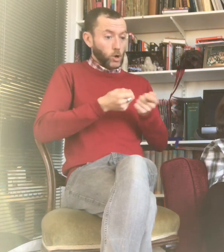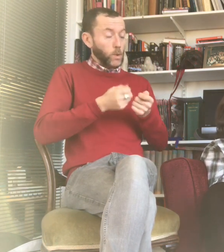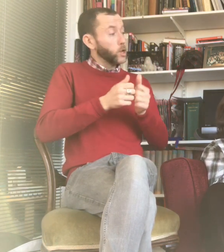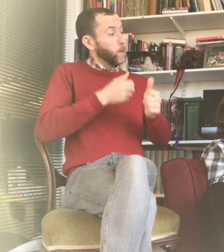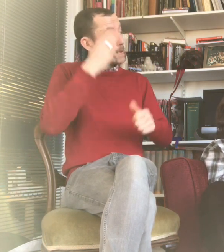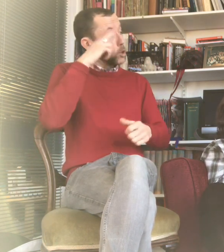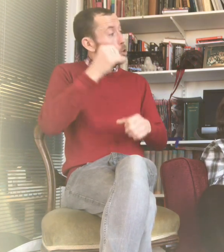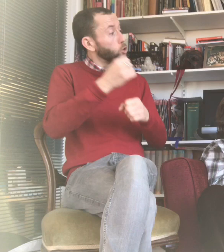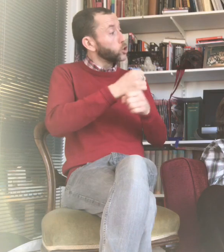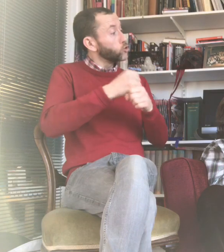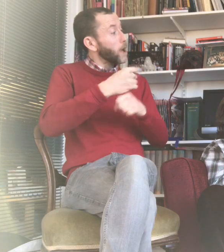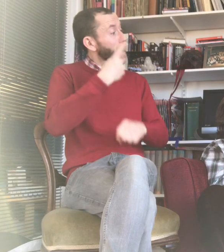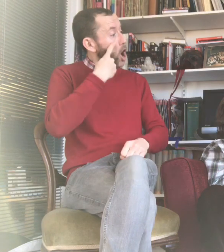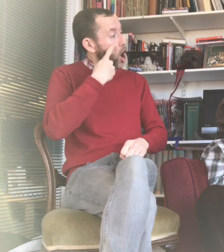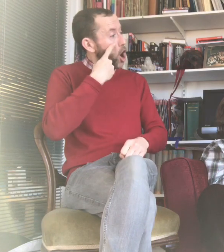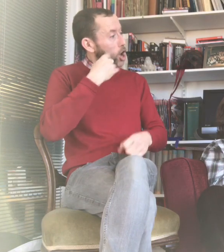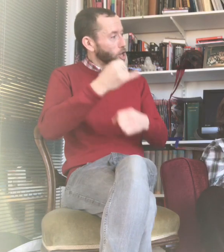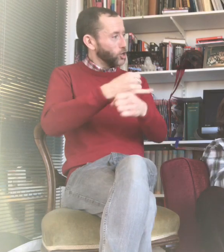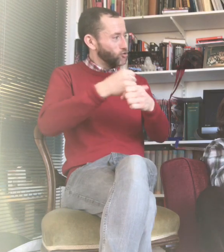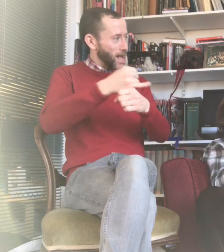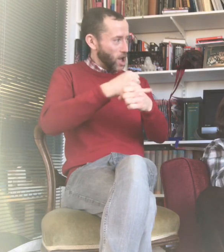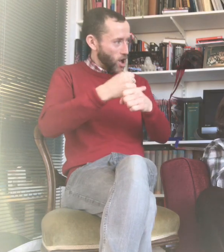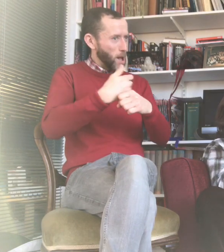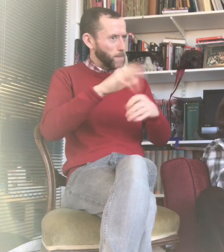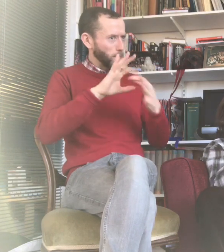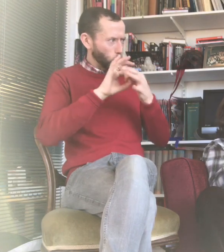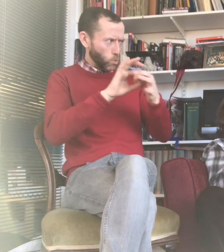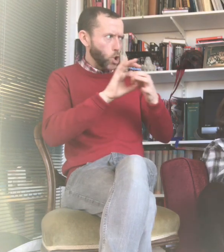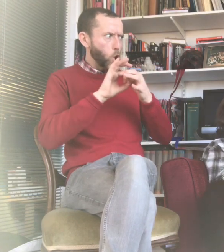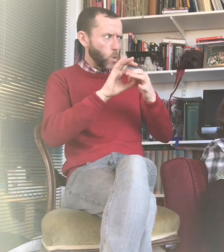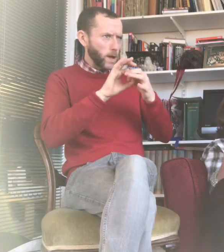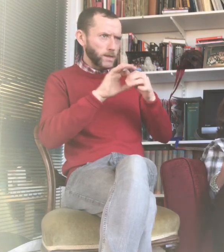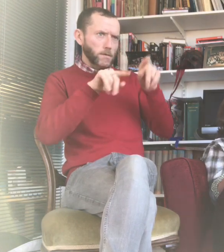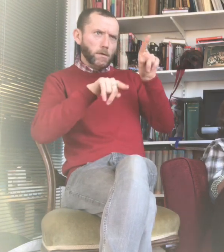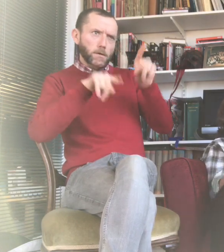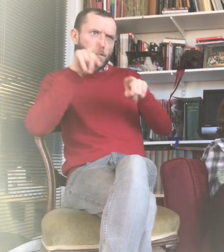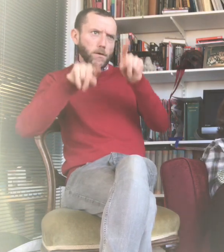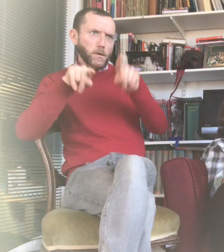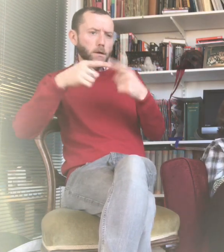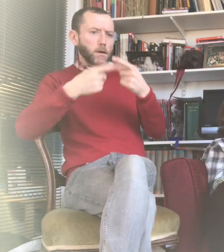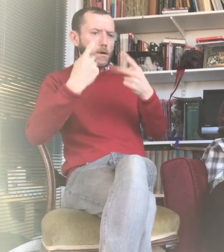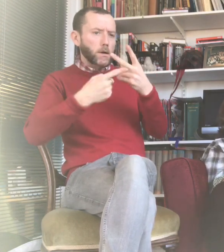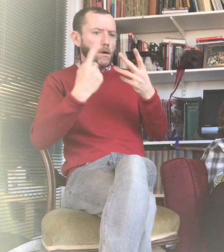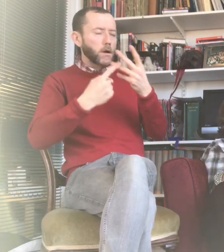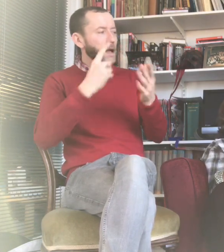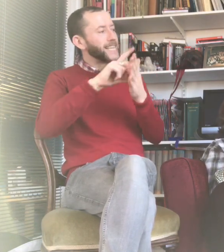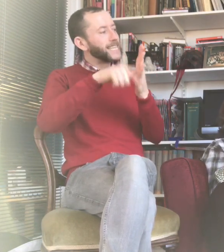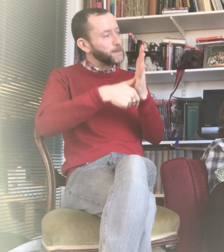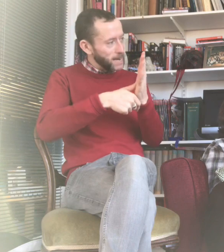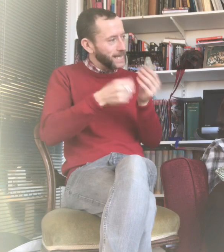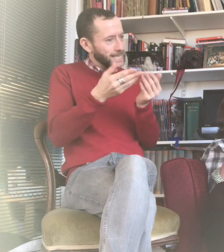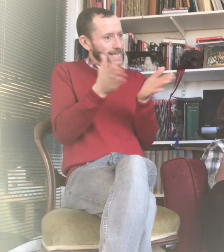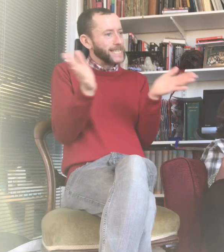So we had done some work with a number of different disabilities and connecting